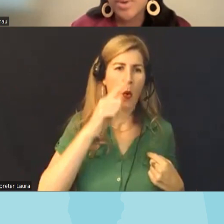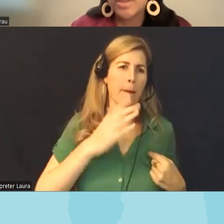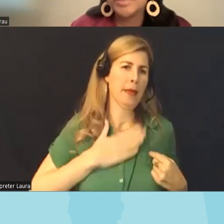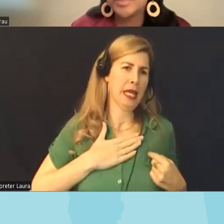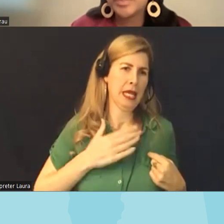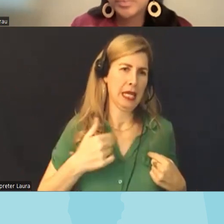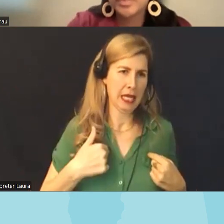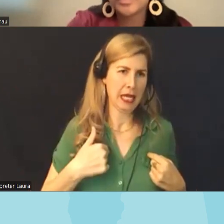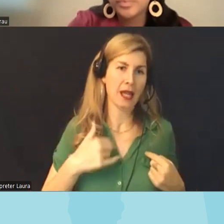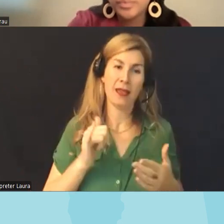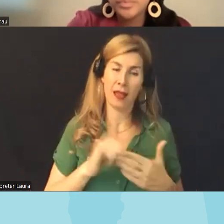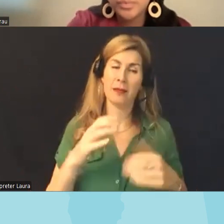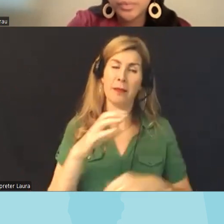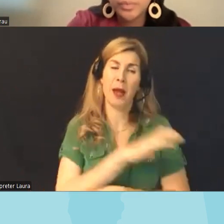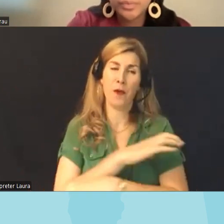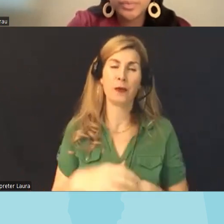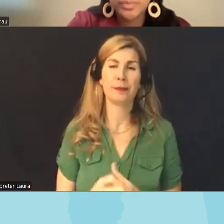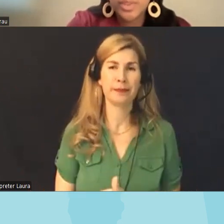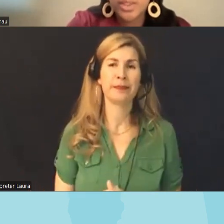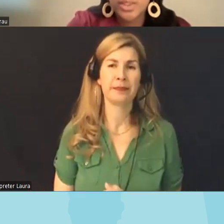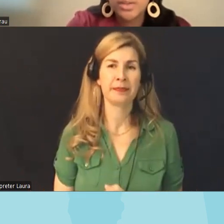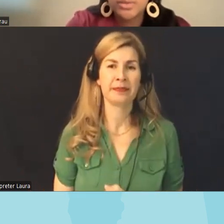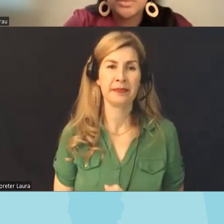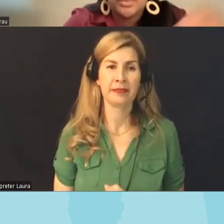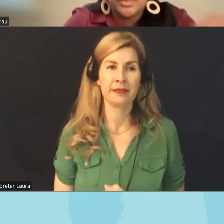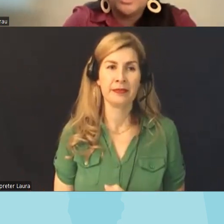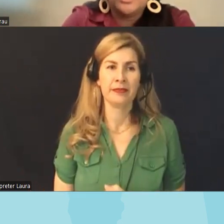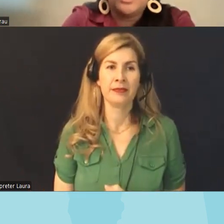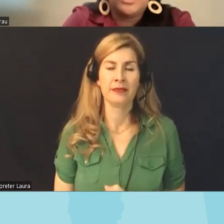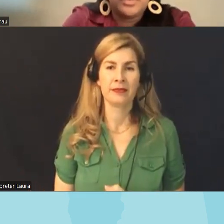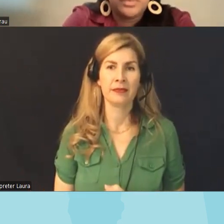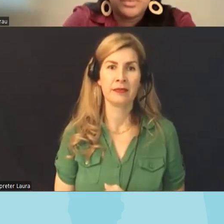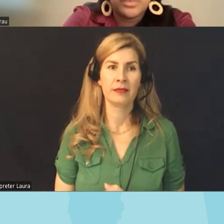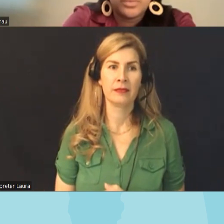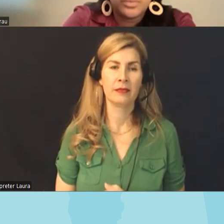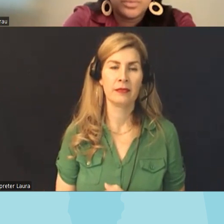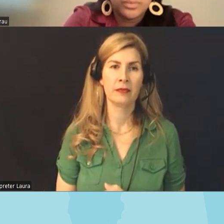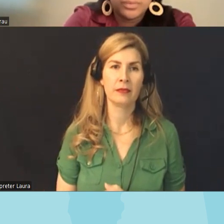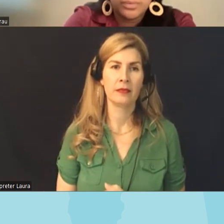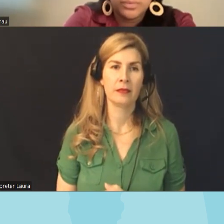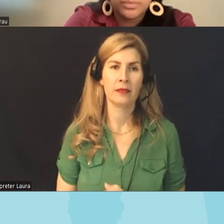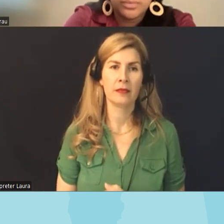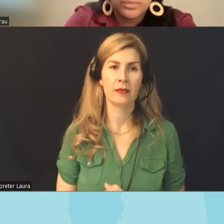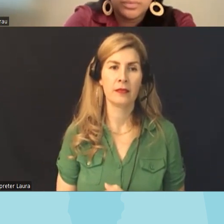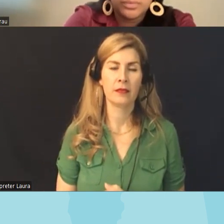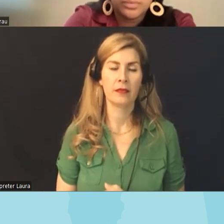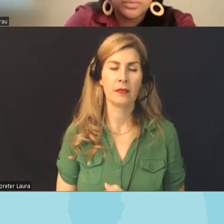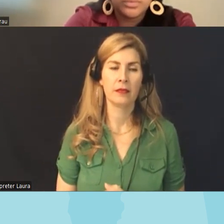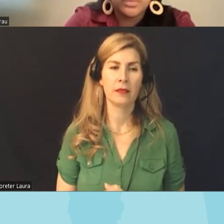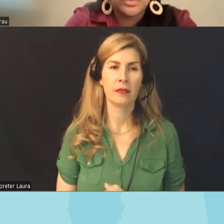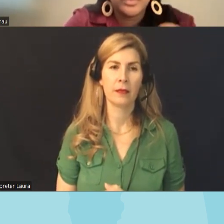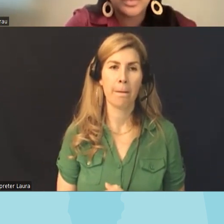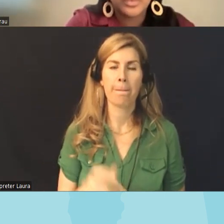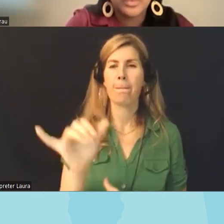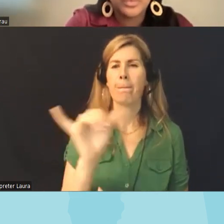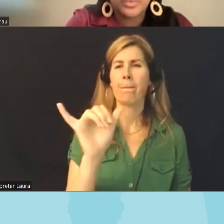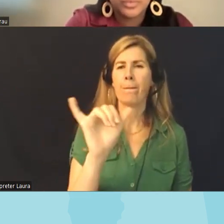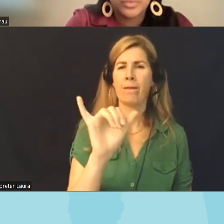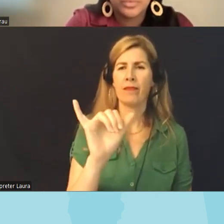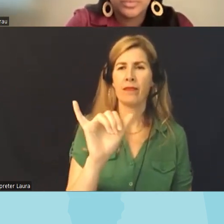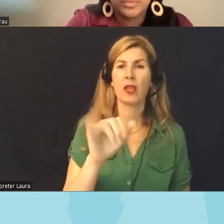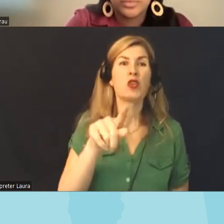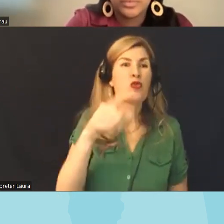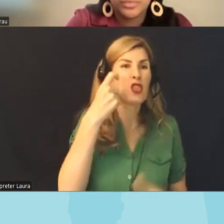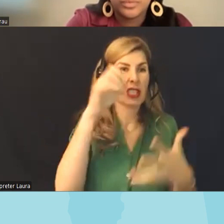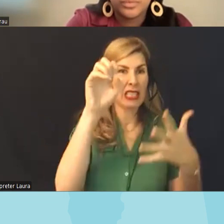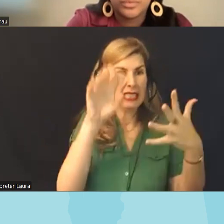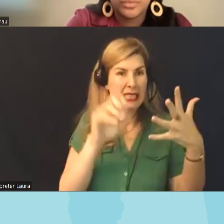way yeah I think all of that I would Echo and I think it's I guess it's important